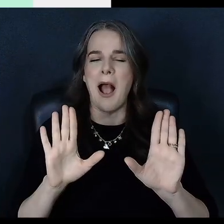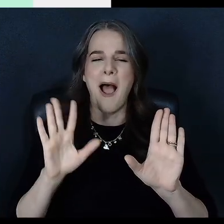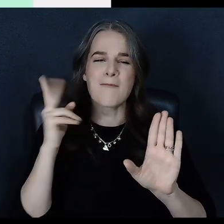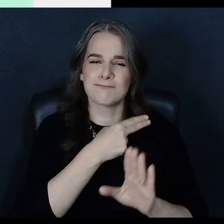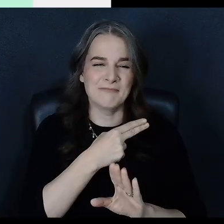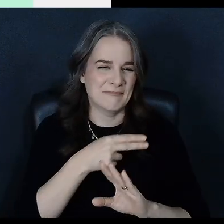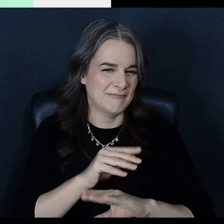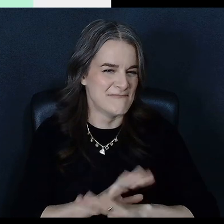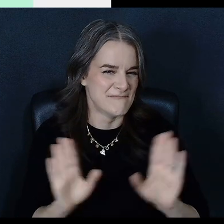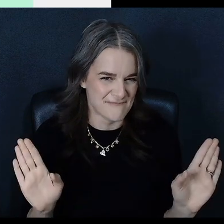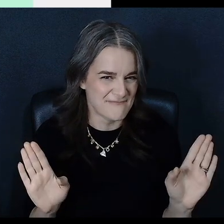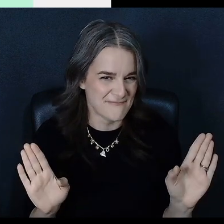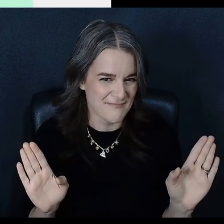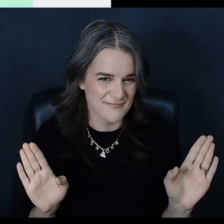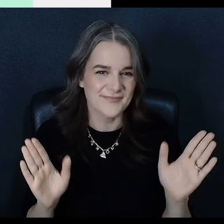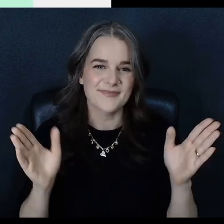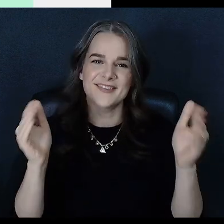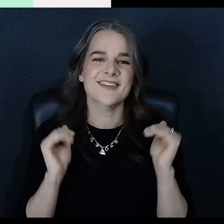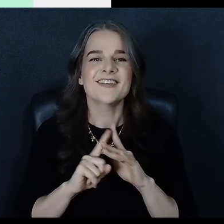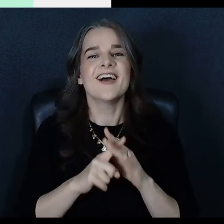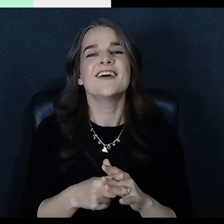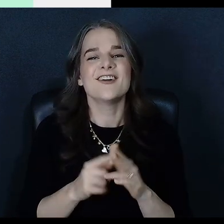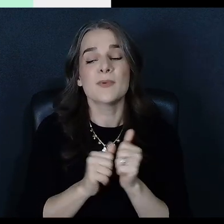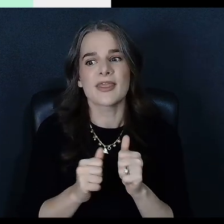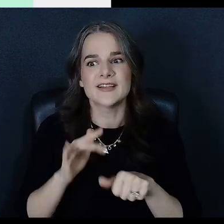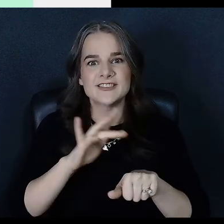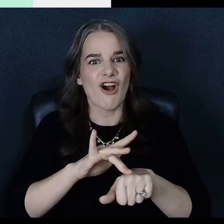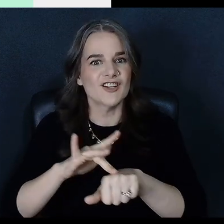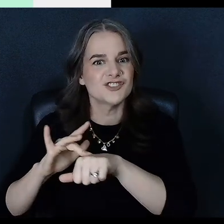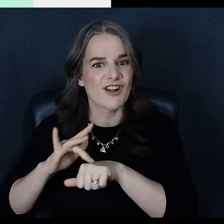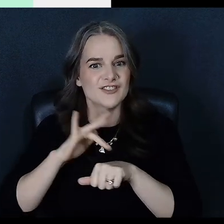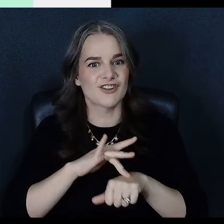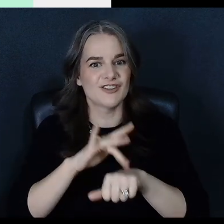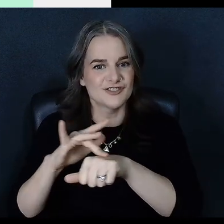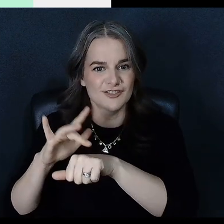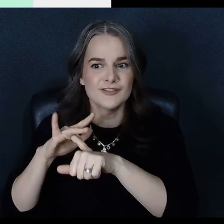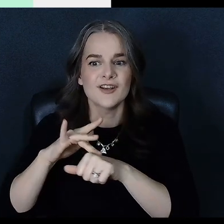I start here because I think in the context of technology now,